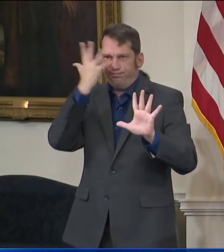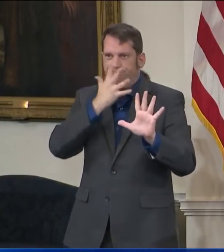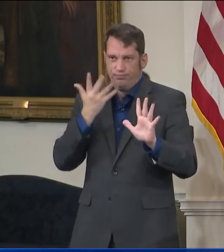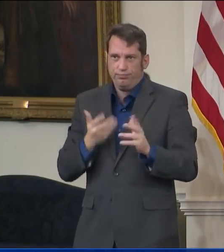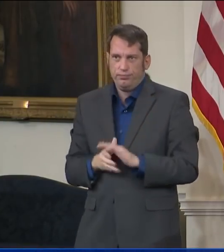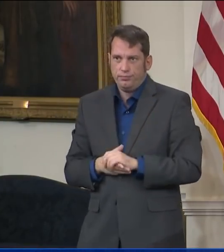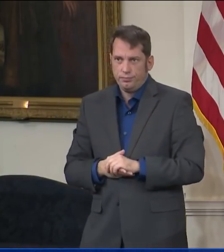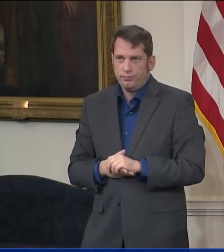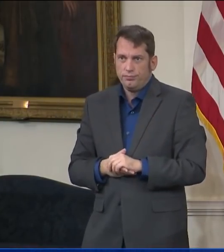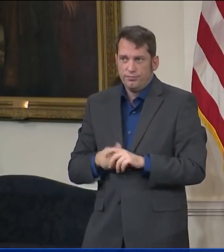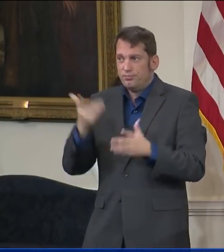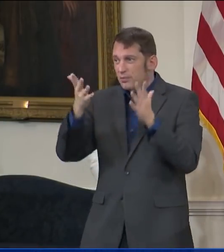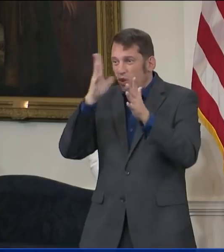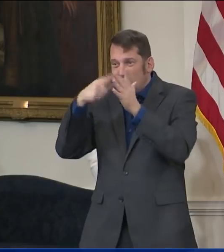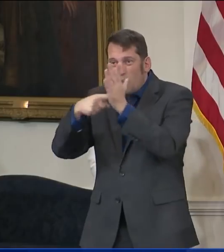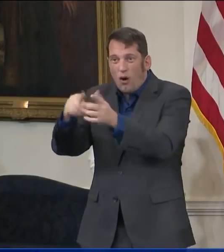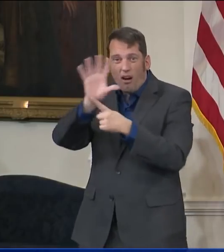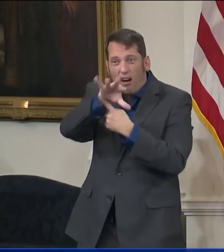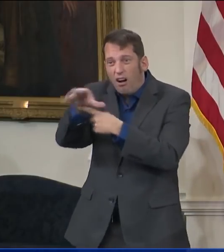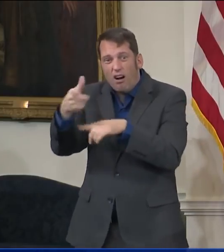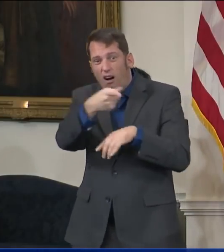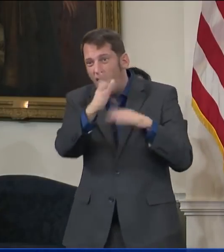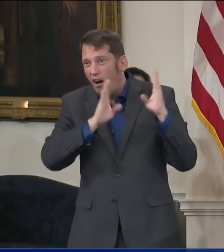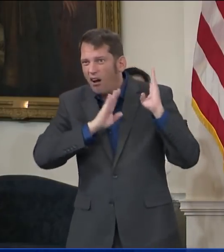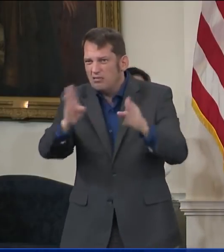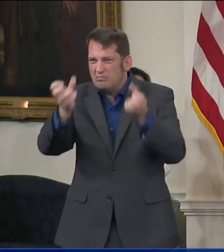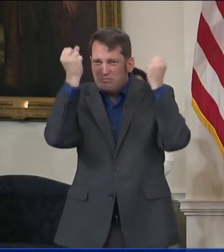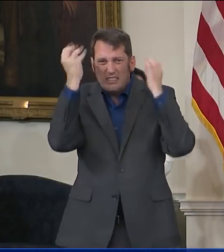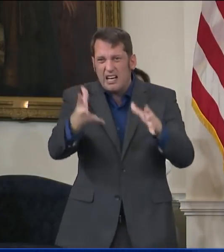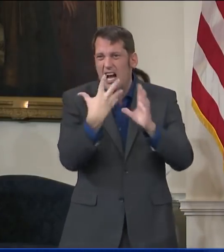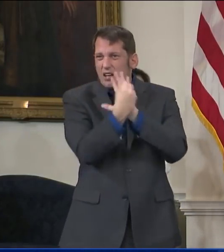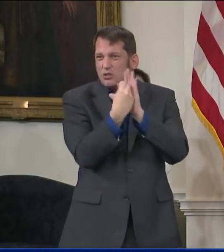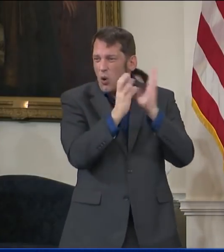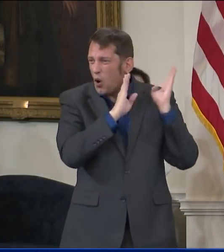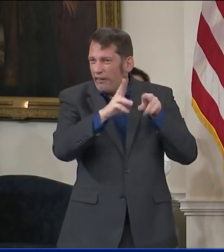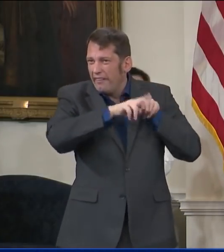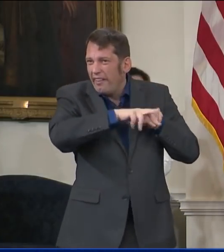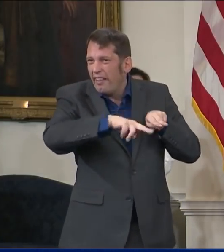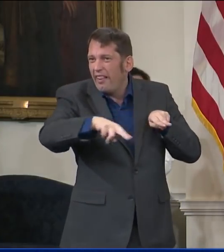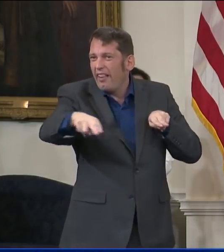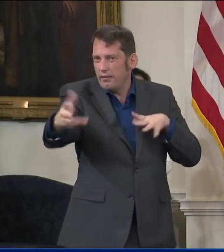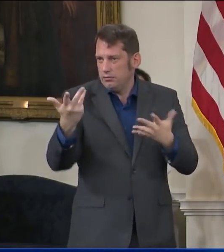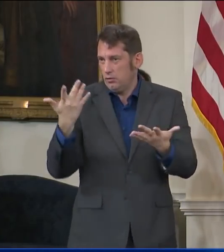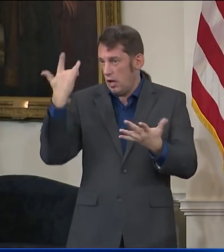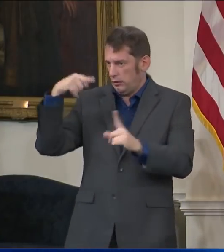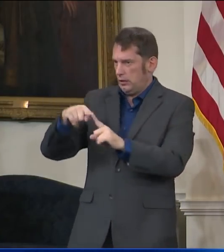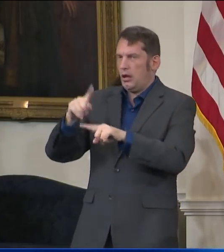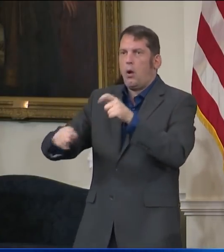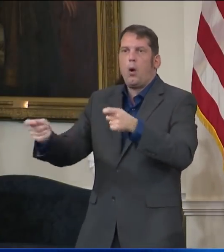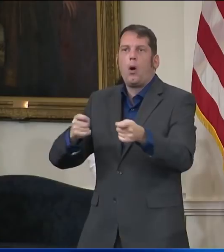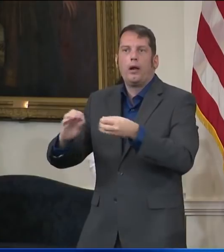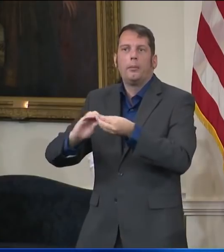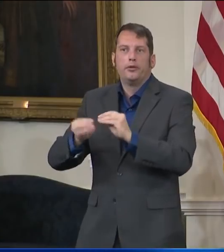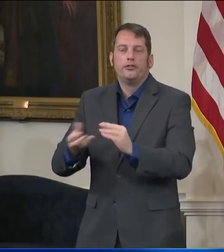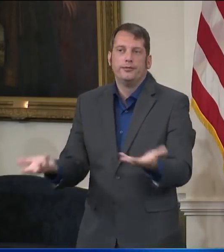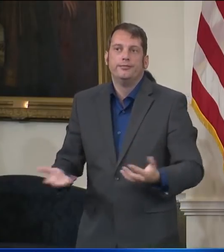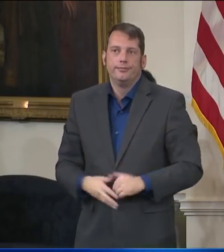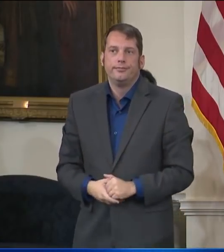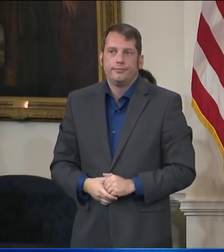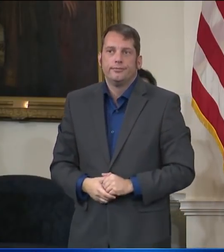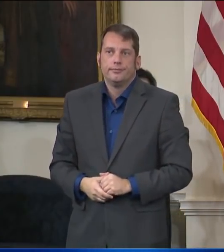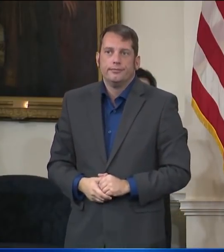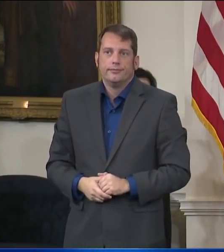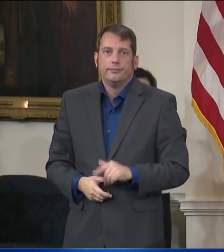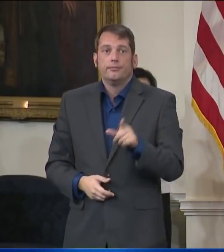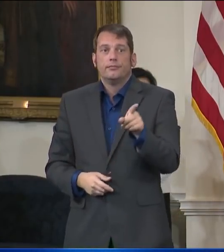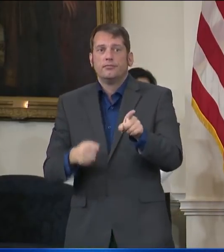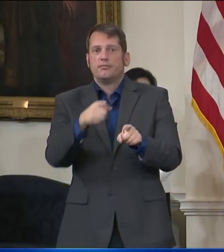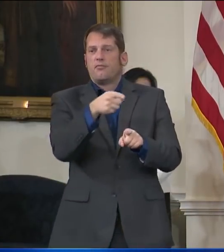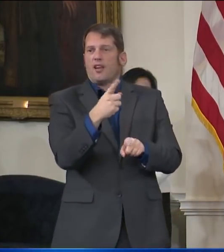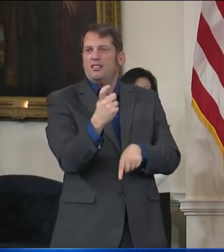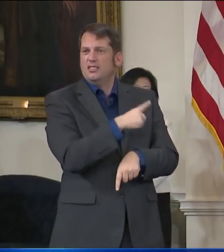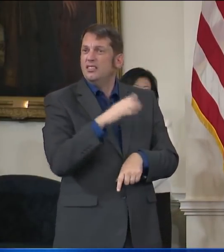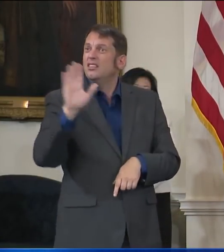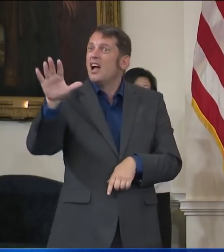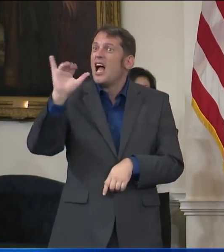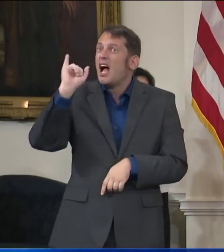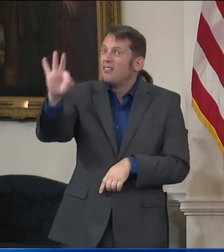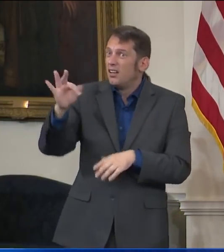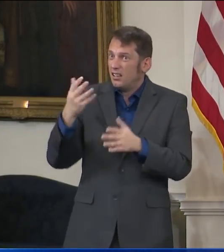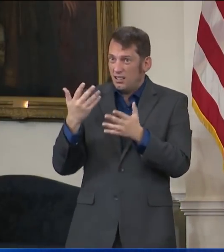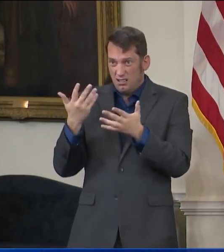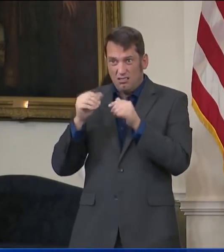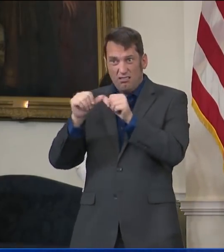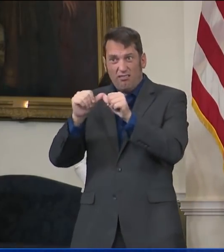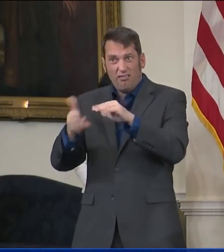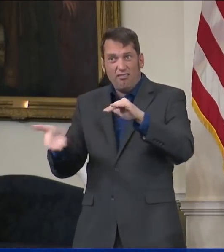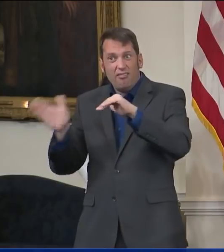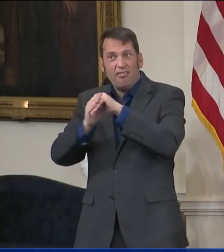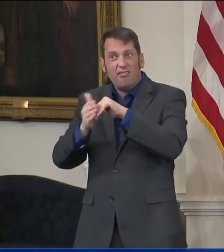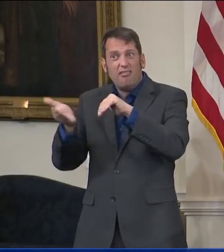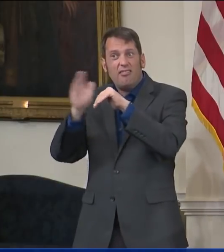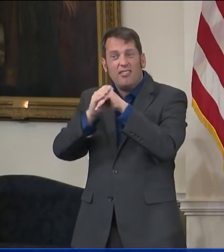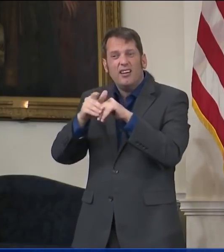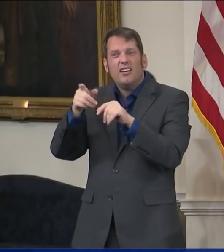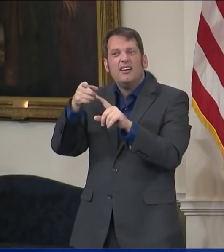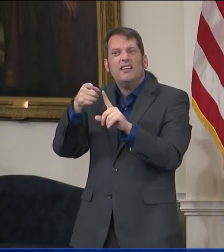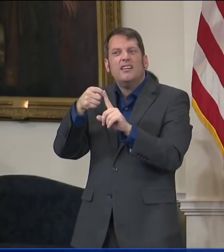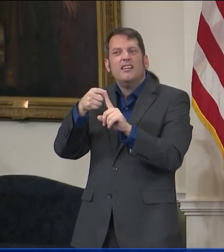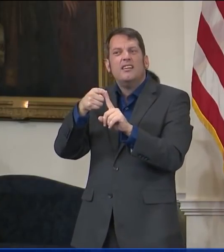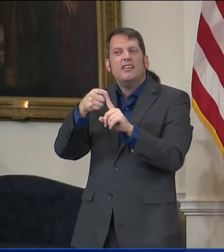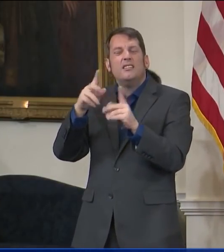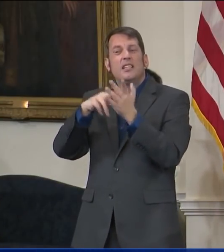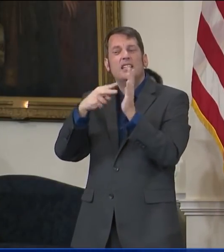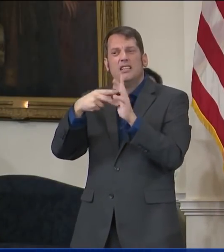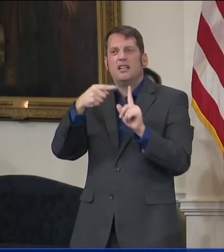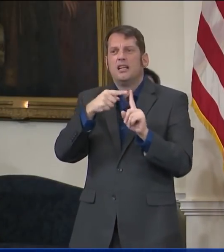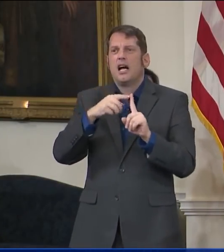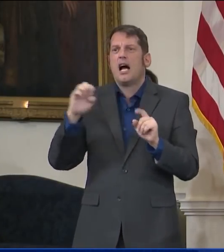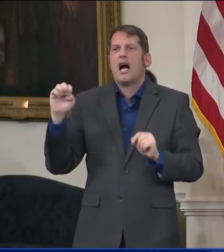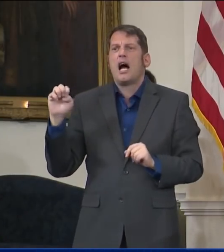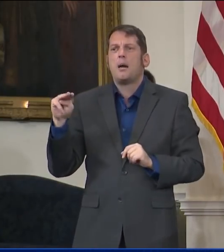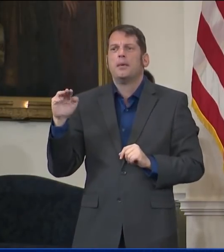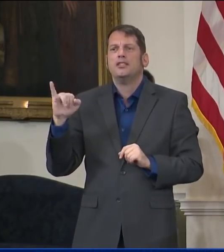STATES WITH TURNING AWAY PATIENTS AND PEOPLE STACKED UP IN HALLWAYS, AND YOU KNOW NO TREAT THEM.